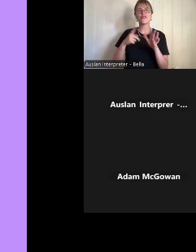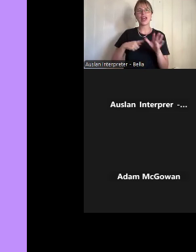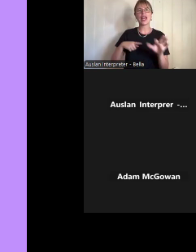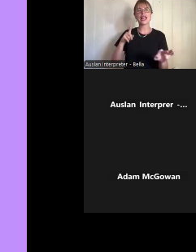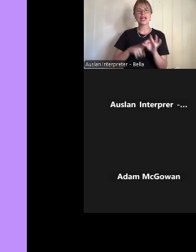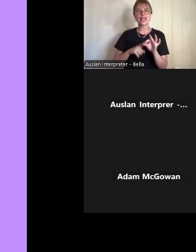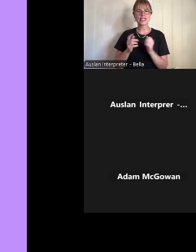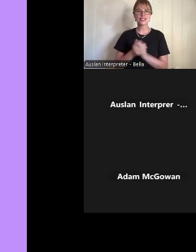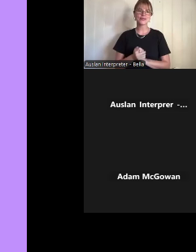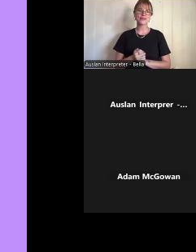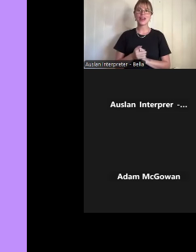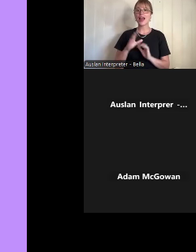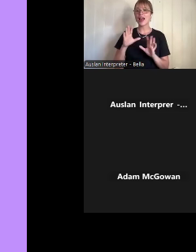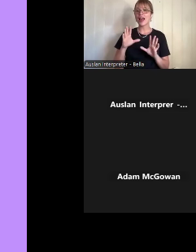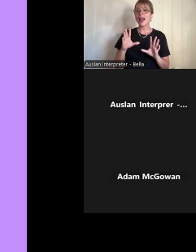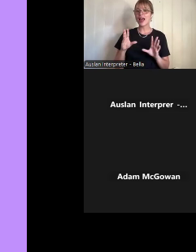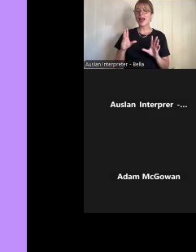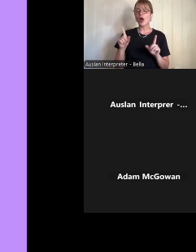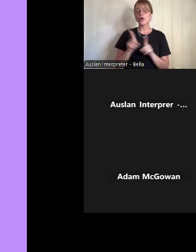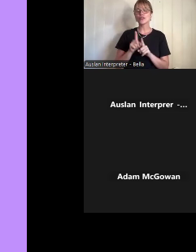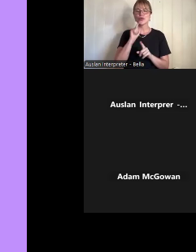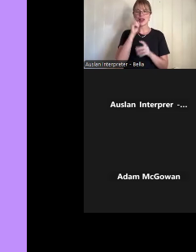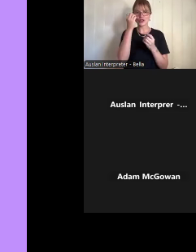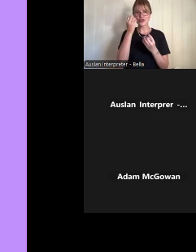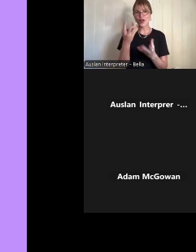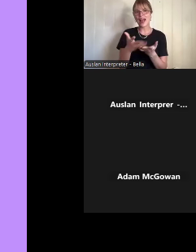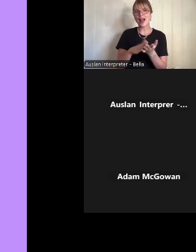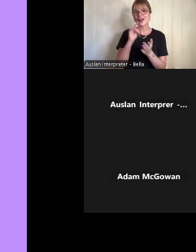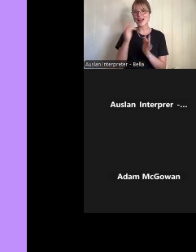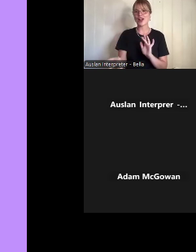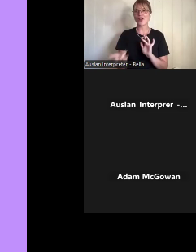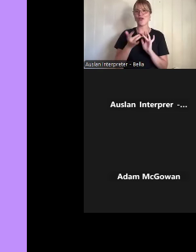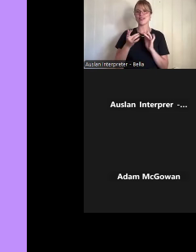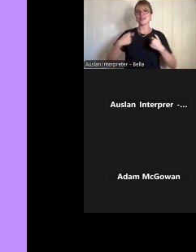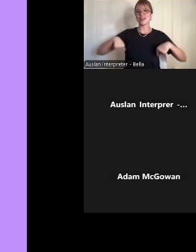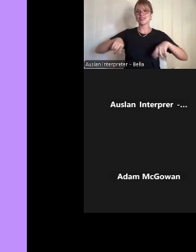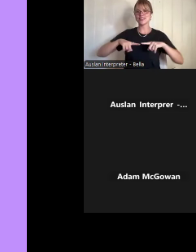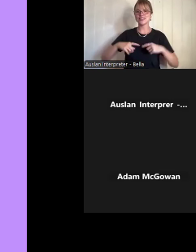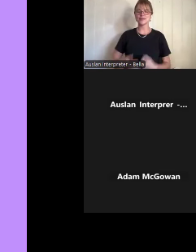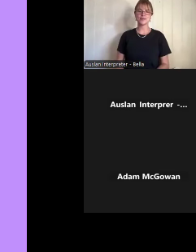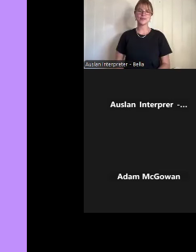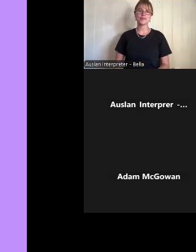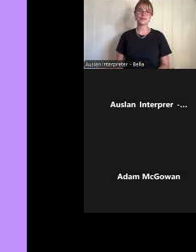and let us know how you can contact us if you would like support with your application.